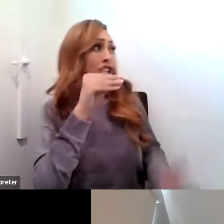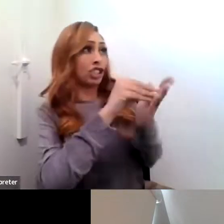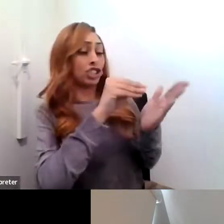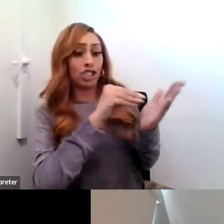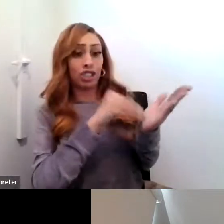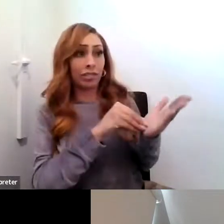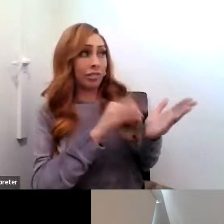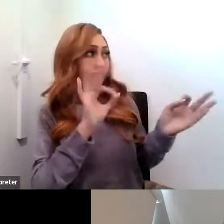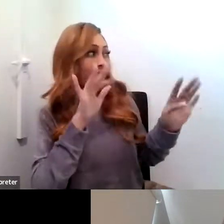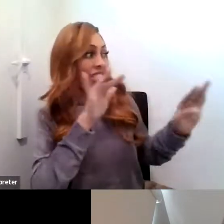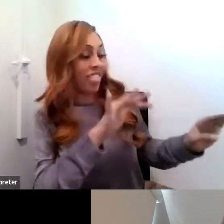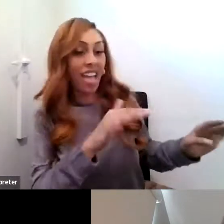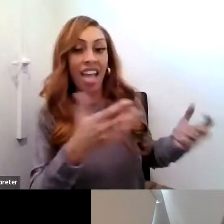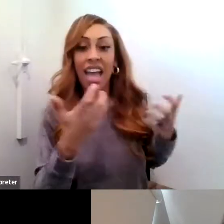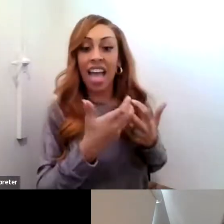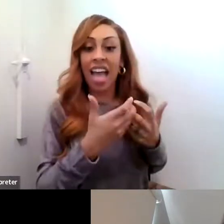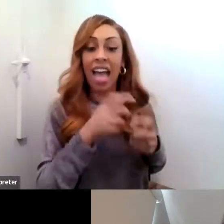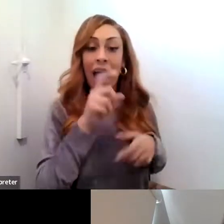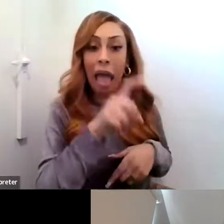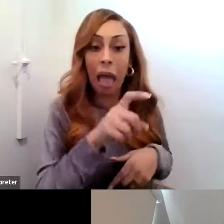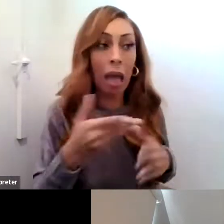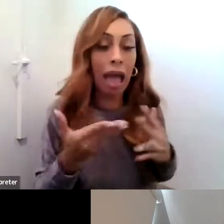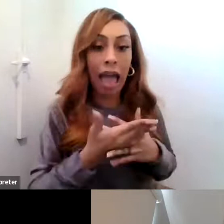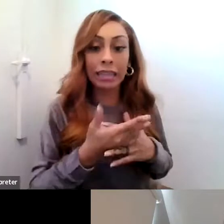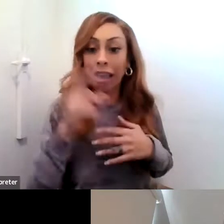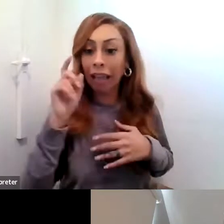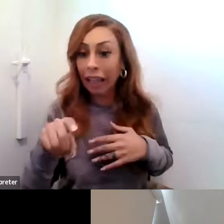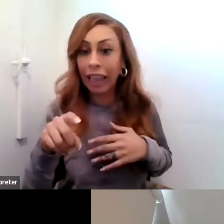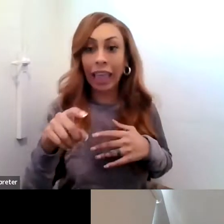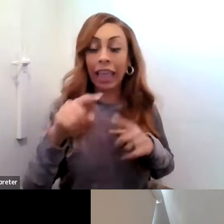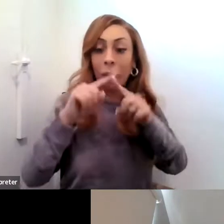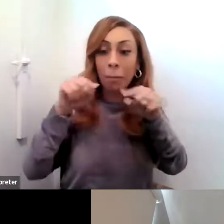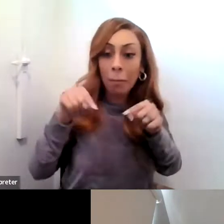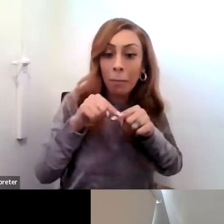and no indication of how a user might access that, or specific thought given to the questions and issues